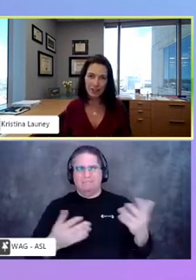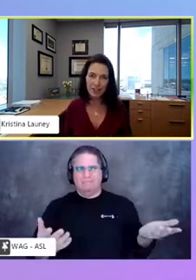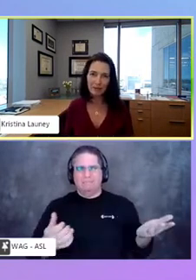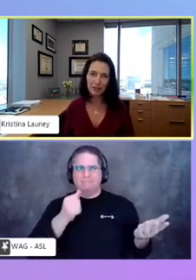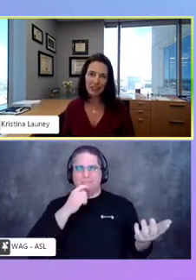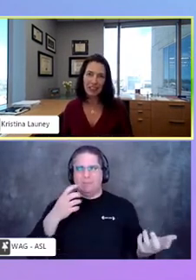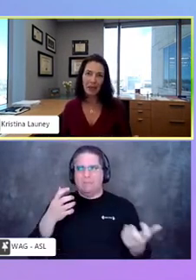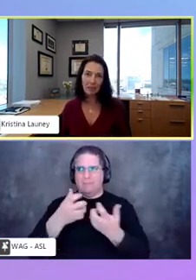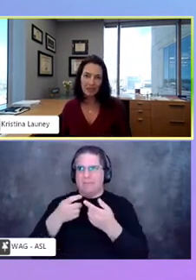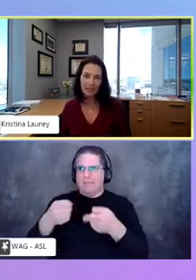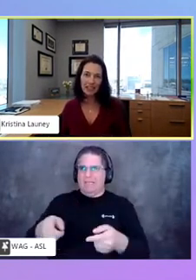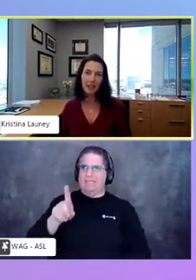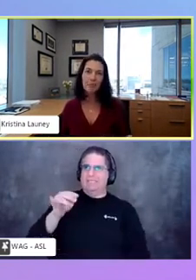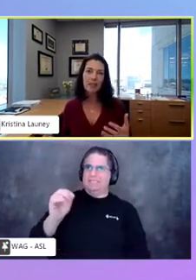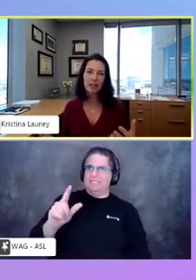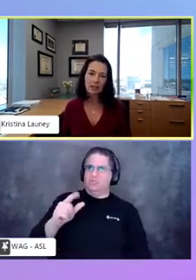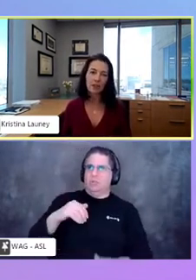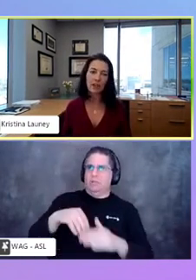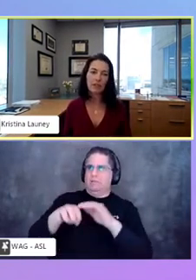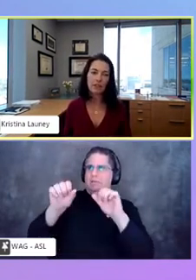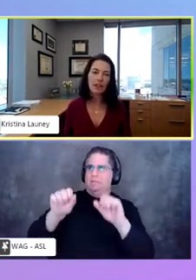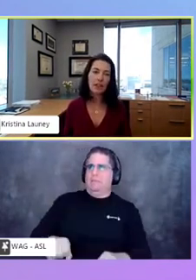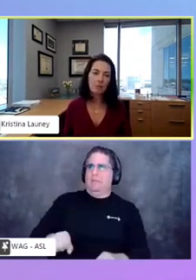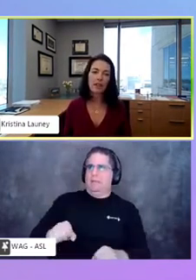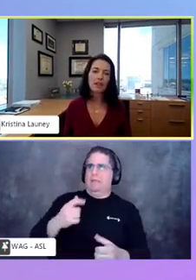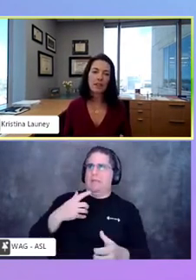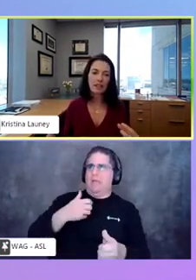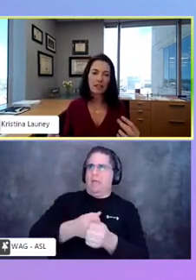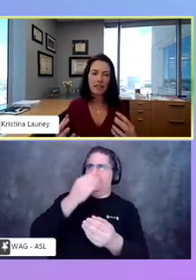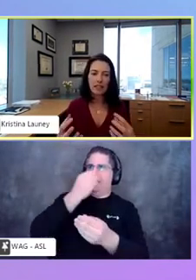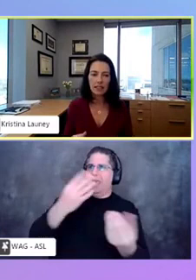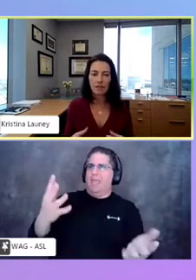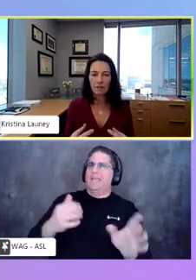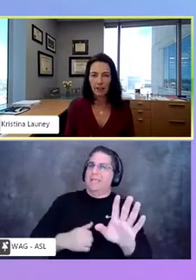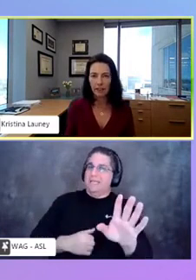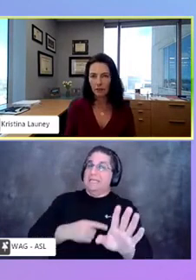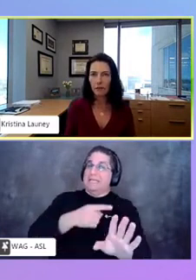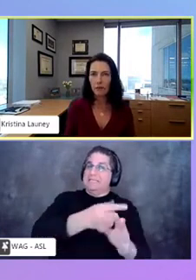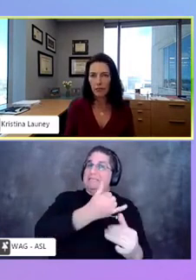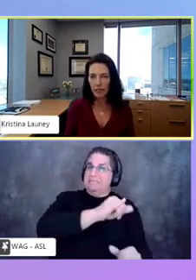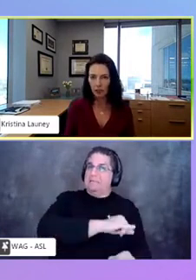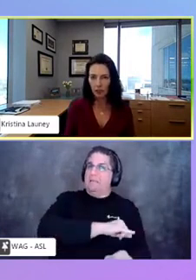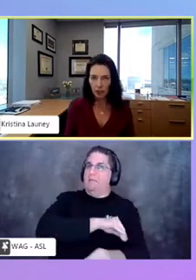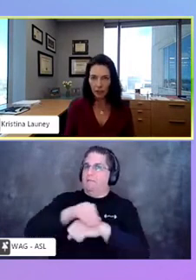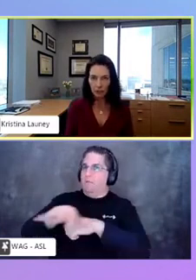information technology. This all seems super fundamental, and some of it is not relevant to our Digital accessibility